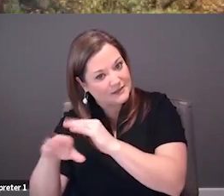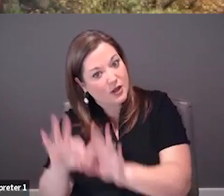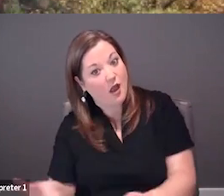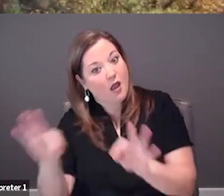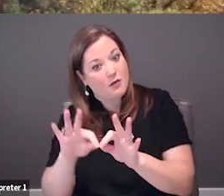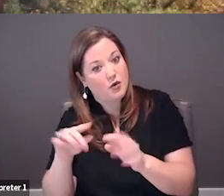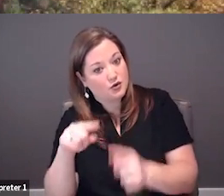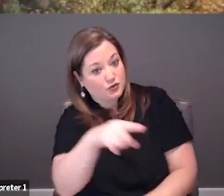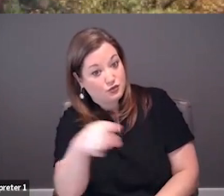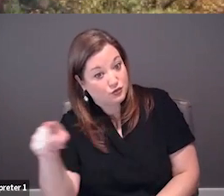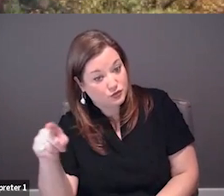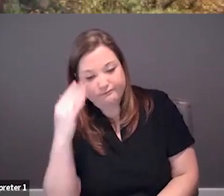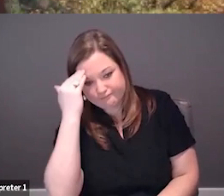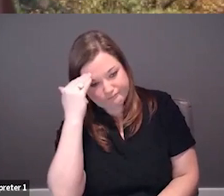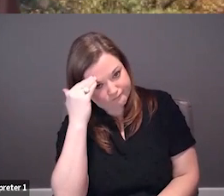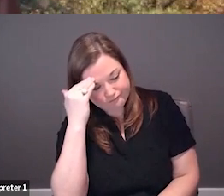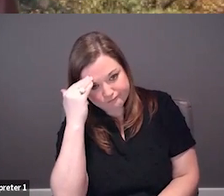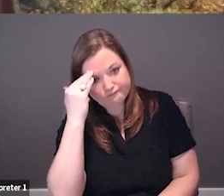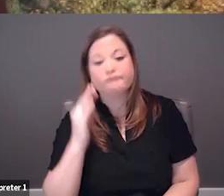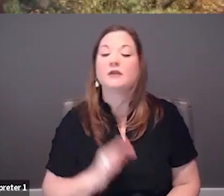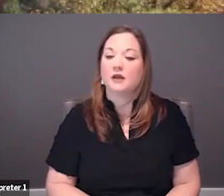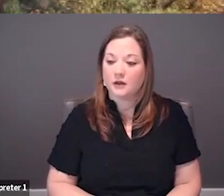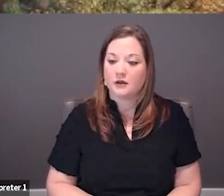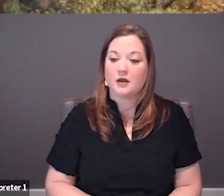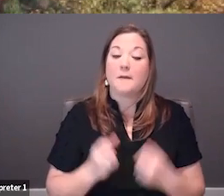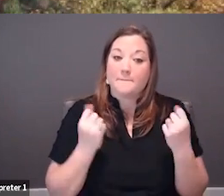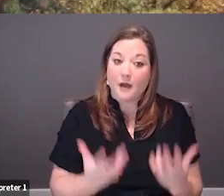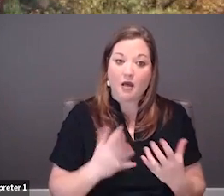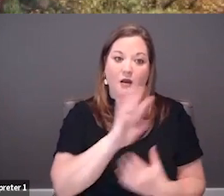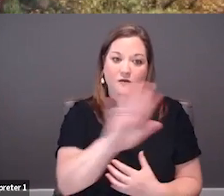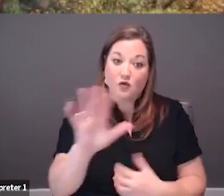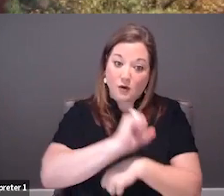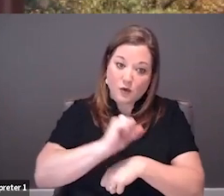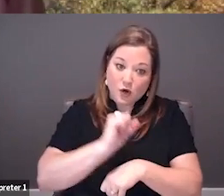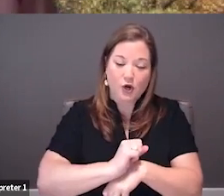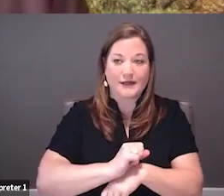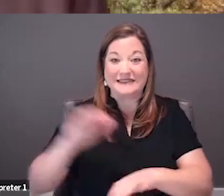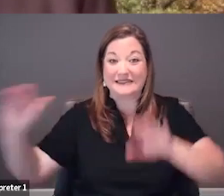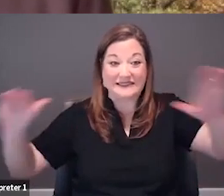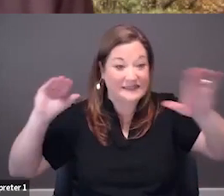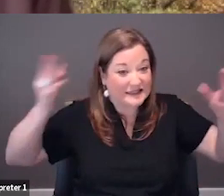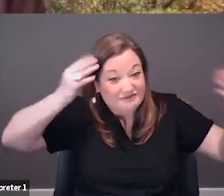and that a lot of your work includes awareness and raising awareness, and helping people get past the hurdles